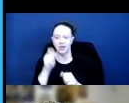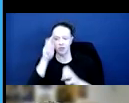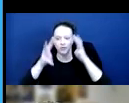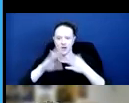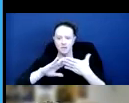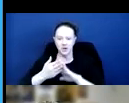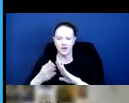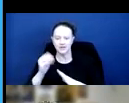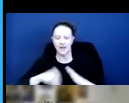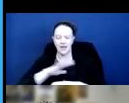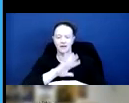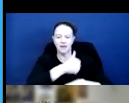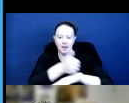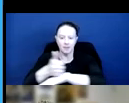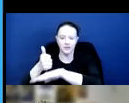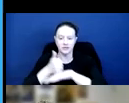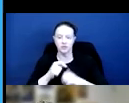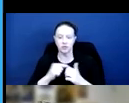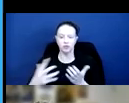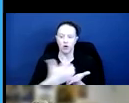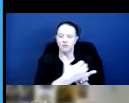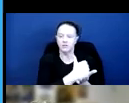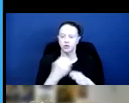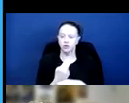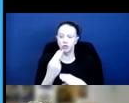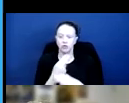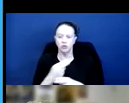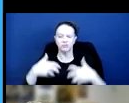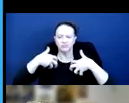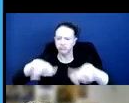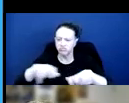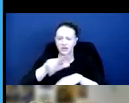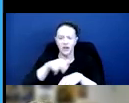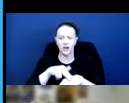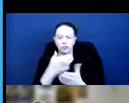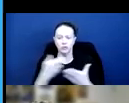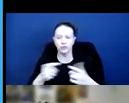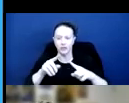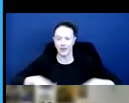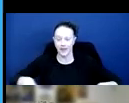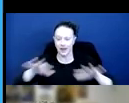We recognize that the rights of Native and Indigenous people in nations have been and continued to be denied and violated.